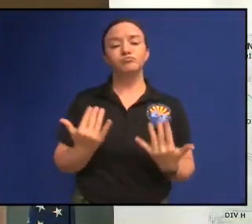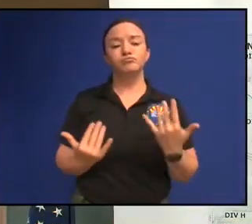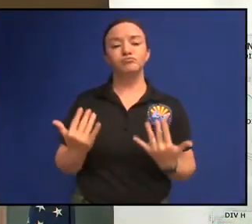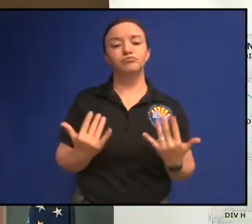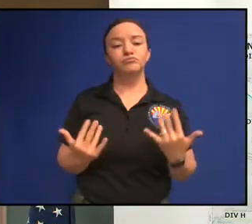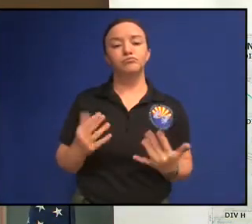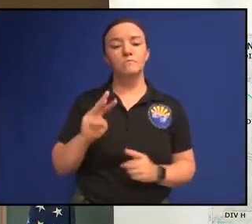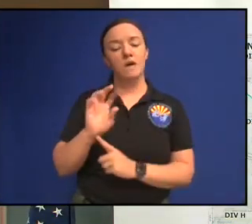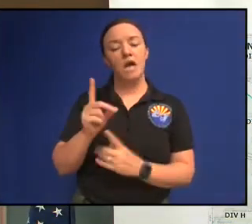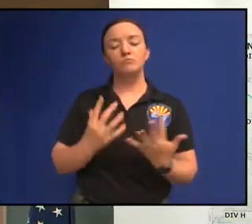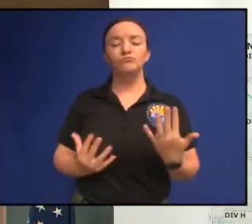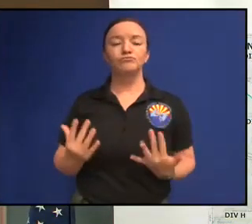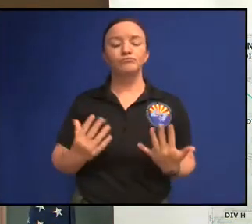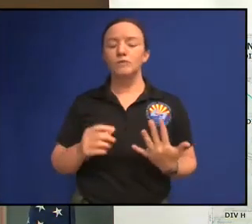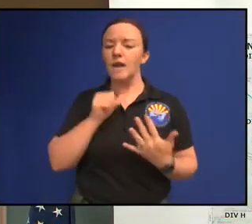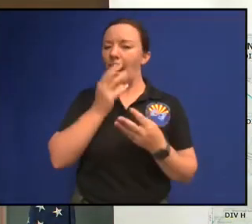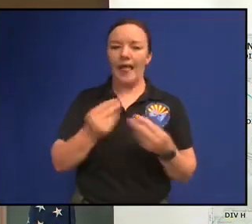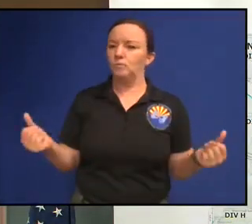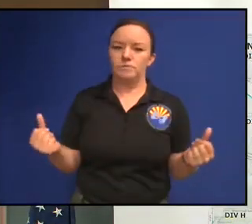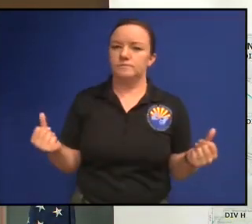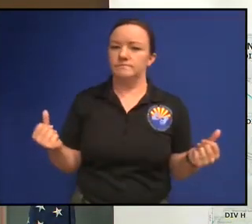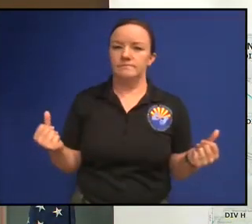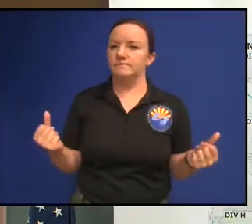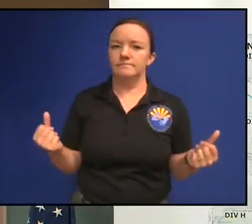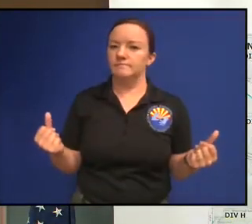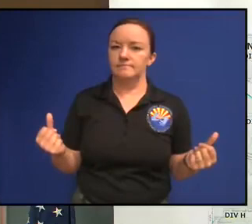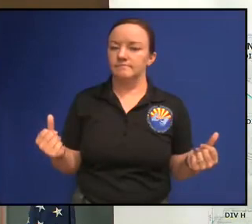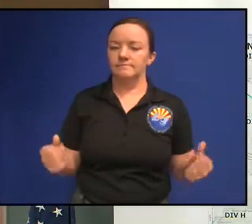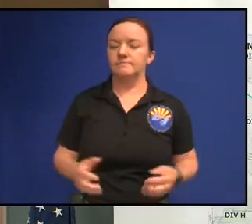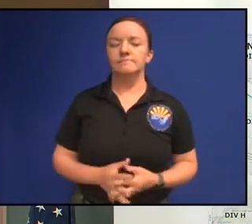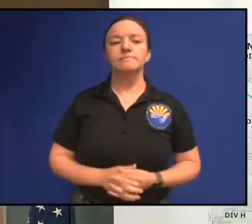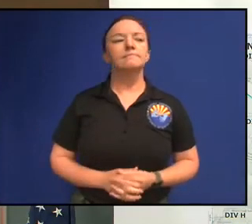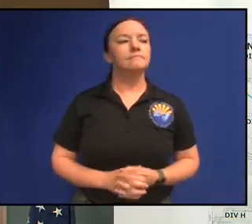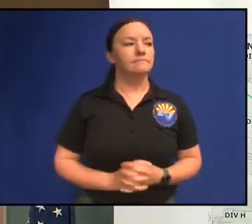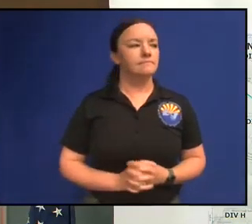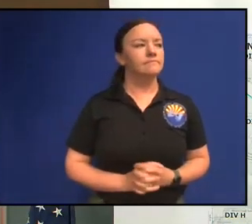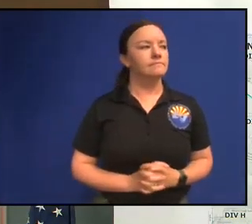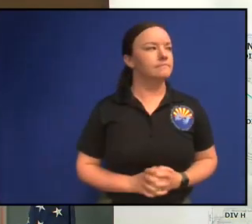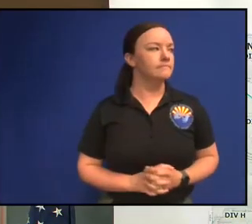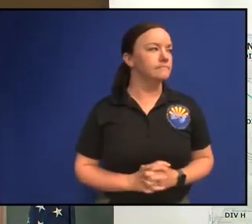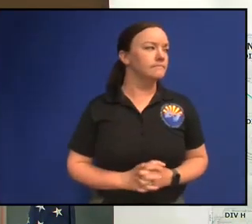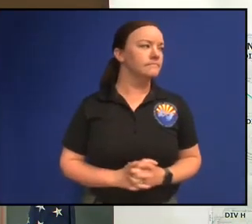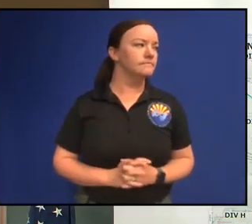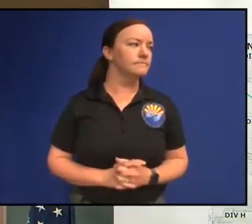HAVEN'T TALKED FOR ABOUT 48 HOURS, I'LL LET YOU KNOW WHAT HAPPENED OVER THE LAST DAY OR TWO.